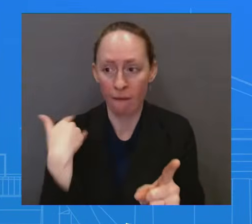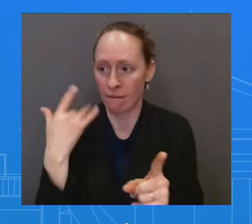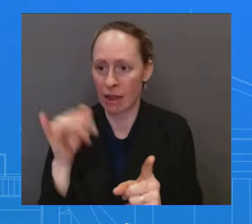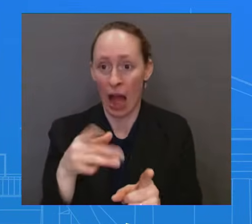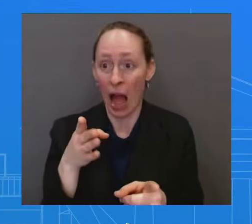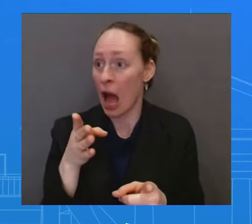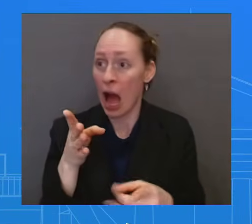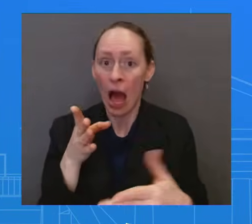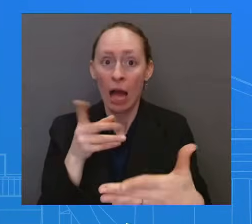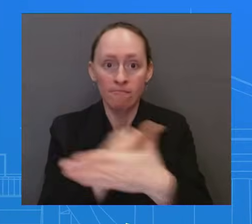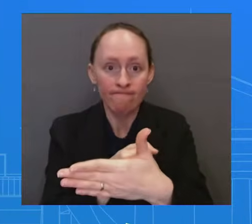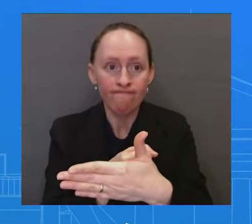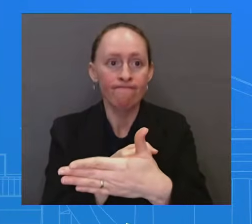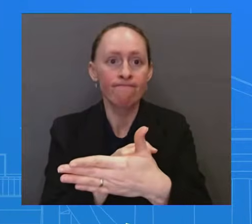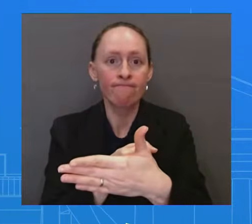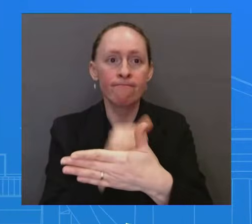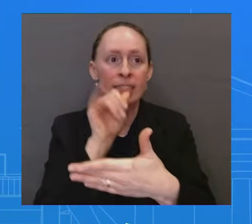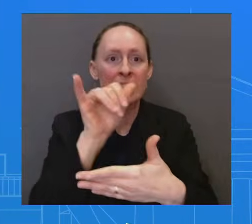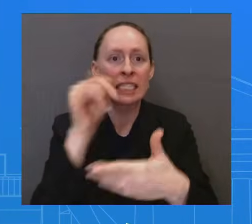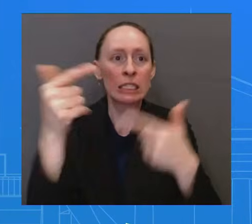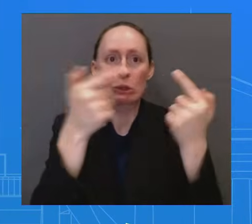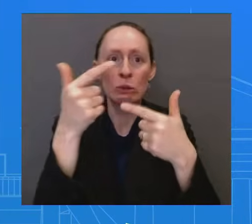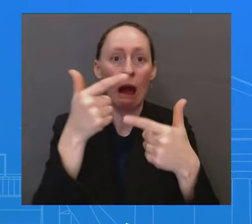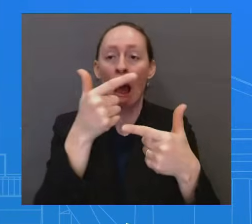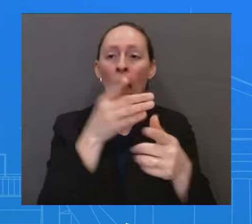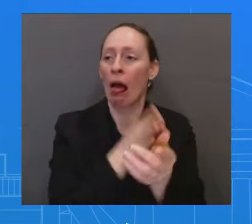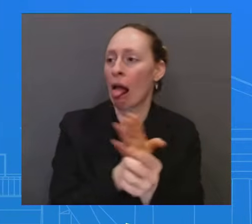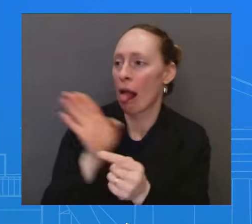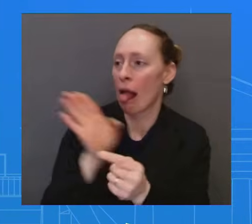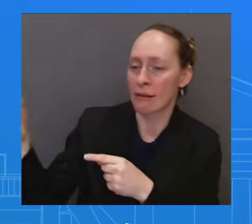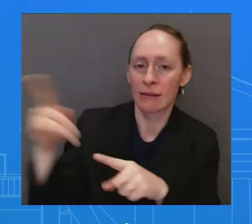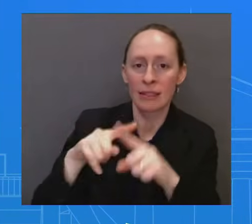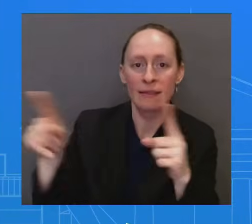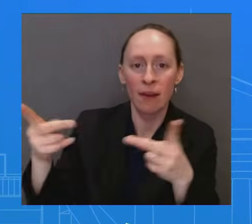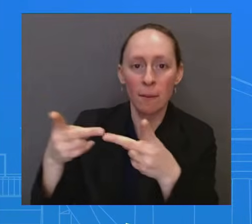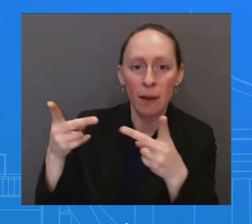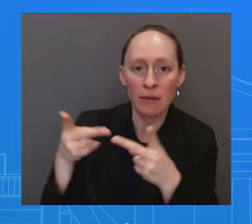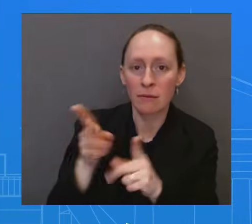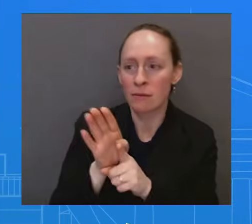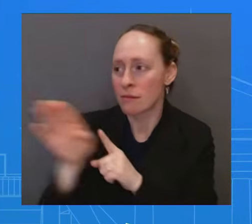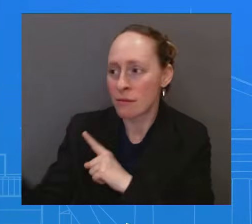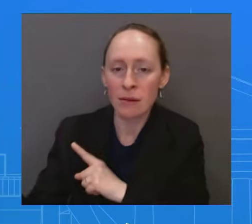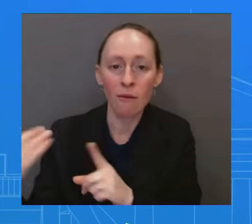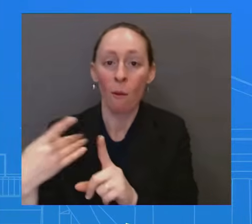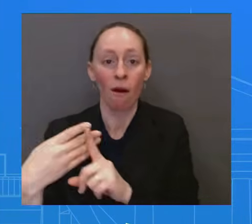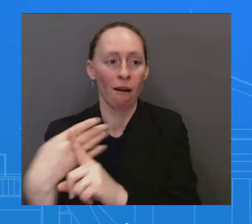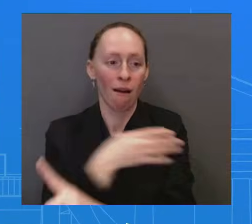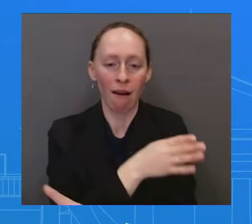and making sure that there's enough inspectors and that the trucks are adequately looked at and -- and gotten through that process.